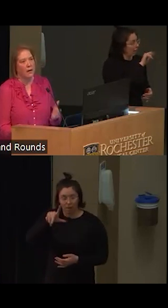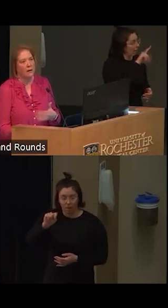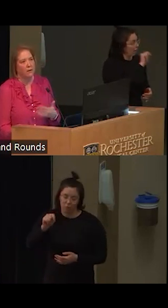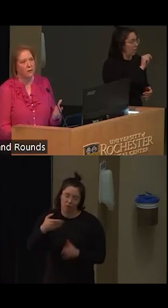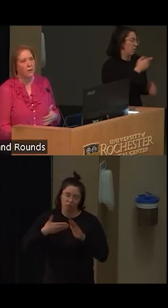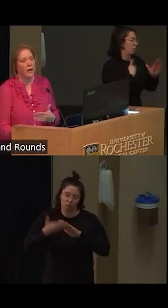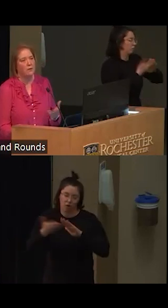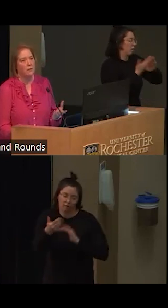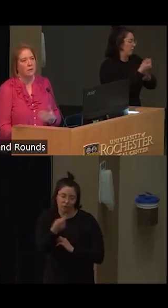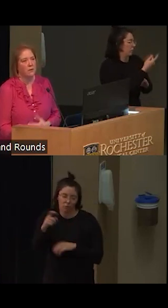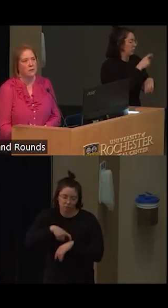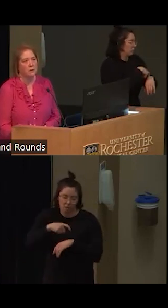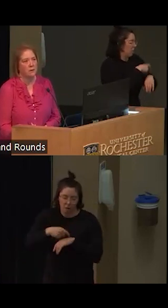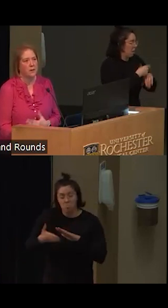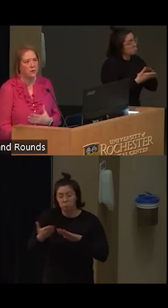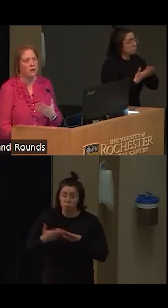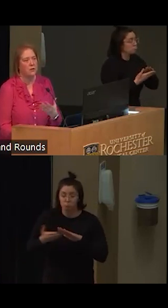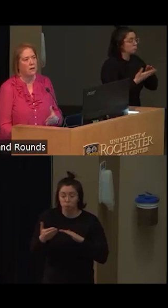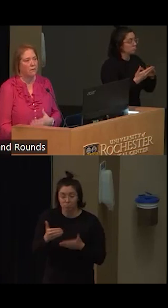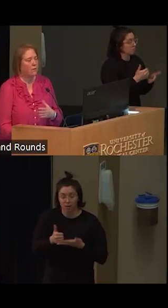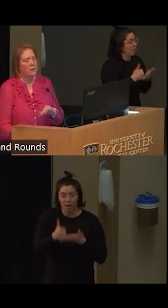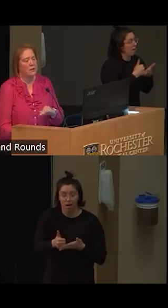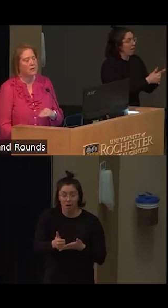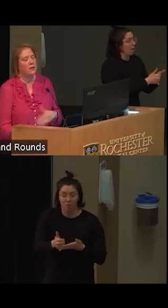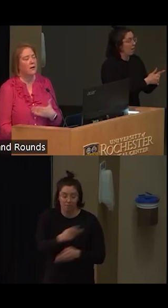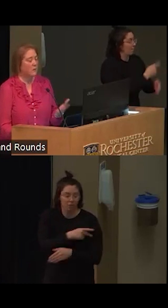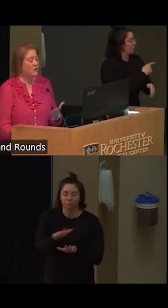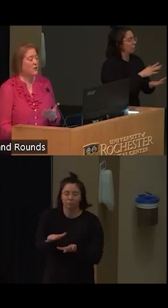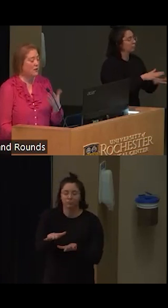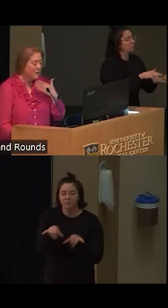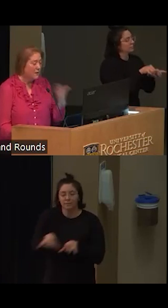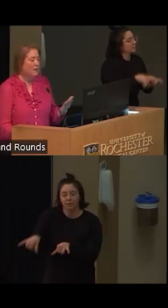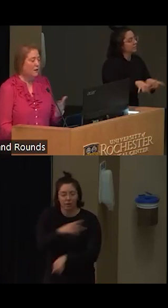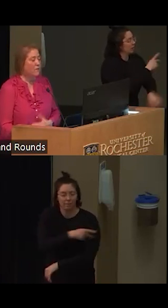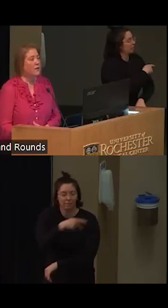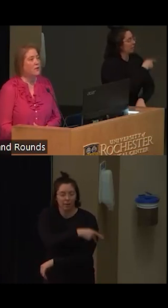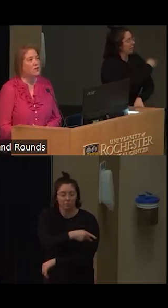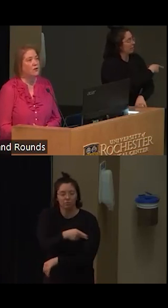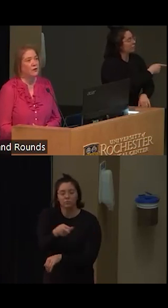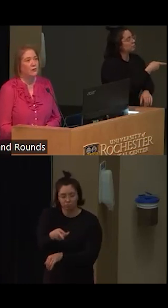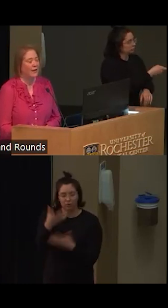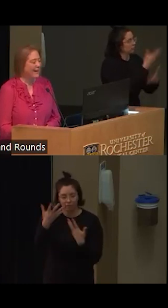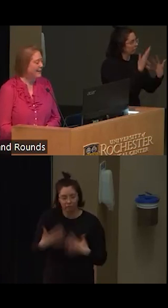a pilot a few times to help the patients kind of or the standardized patients finish their training